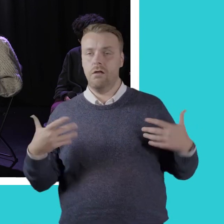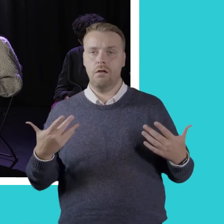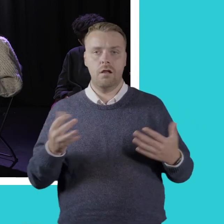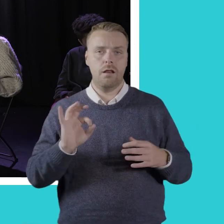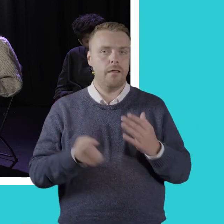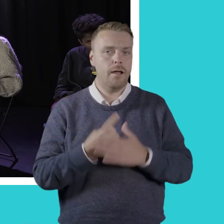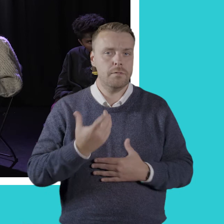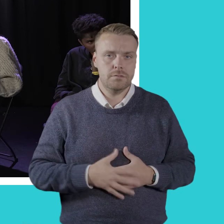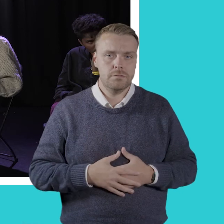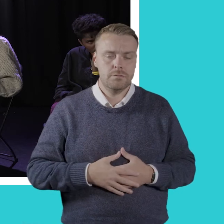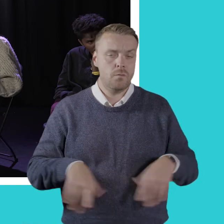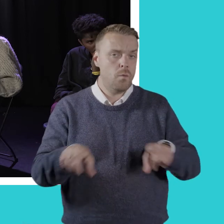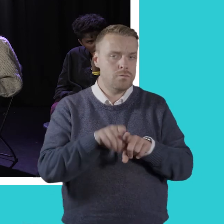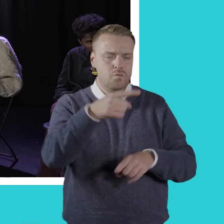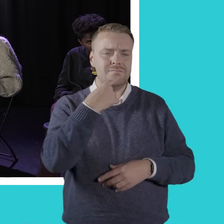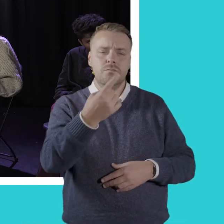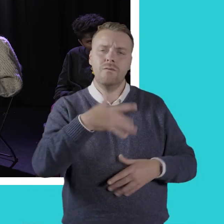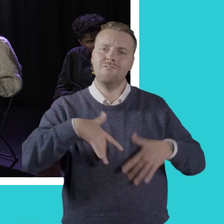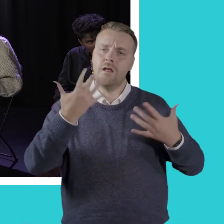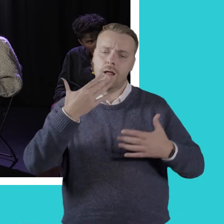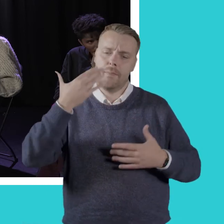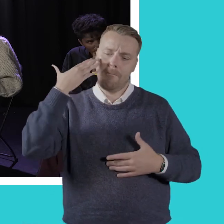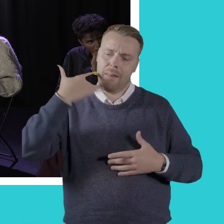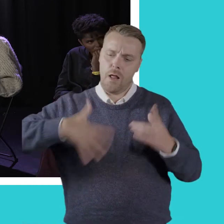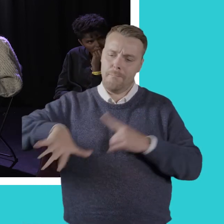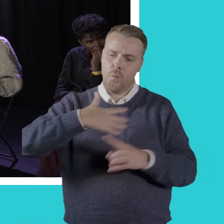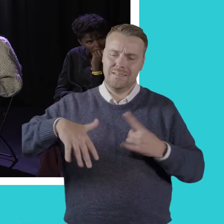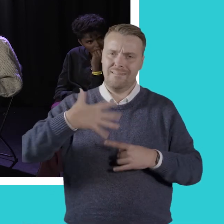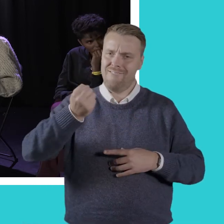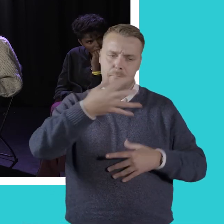about like you feel like in the black community people hold each other back. Like I feel like in